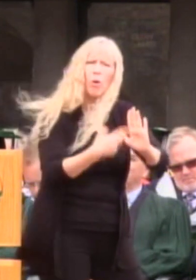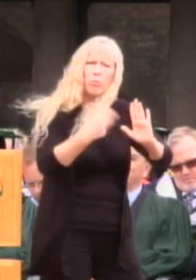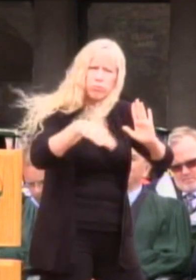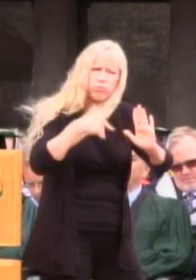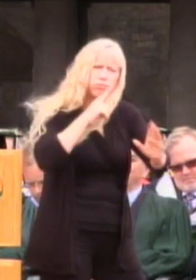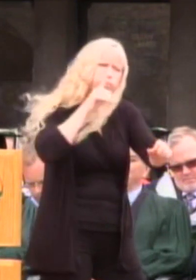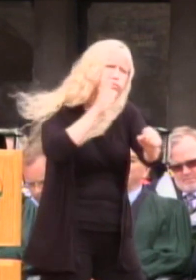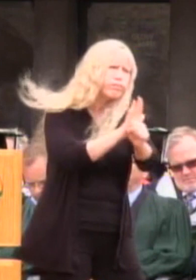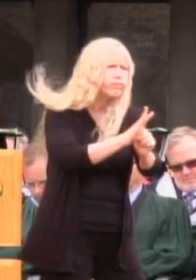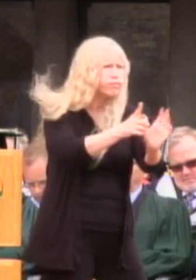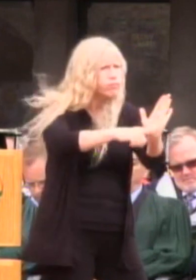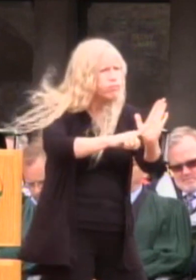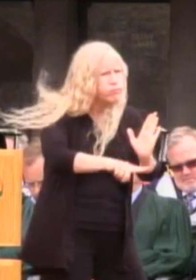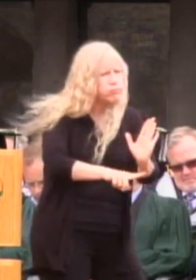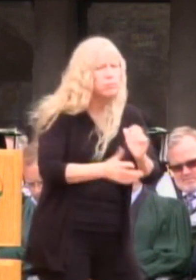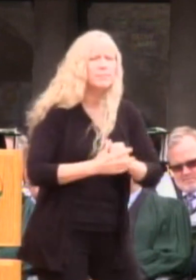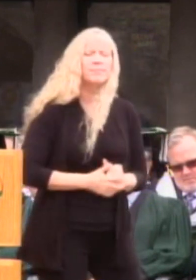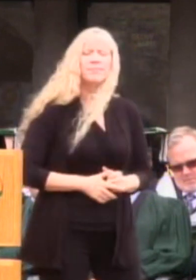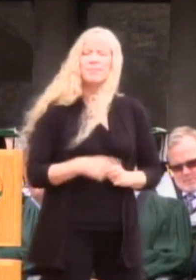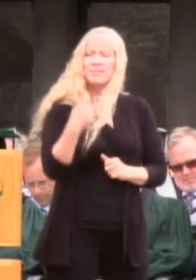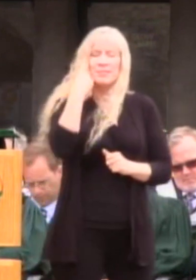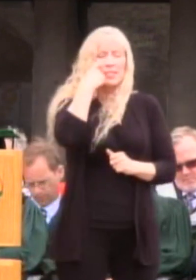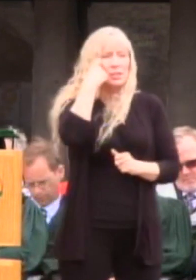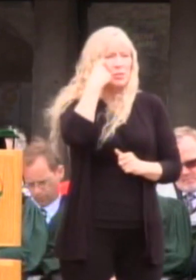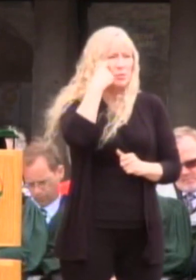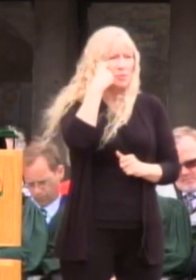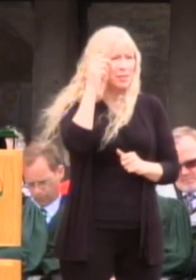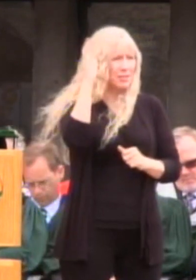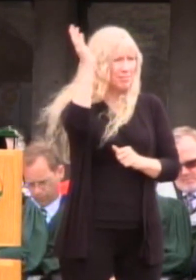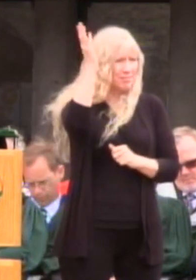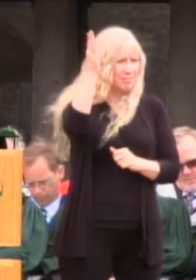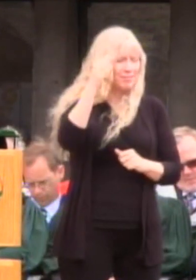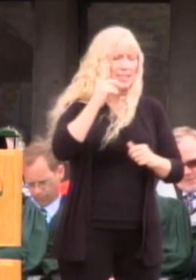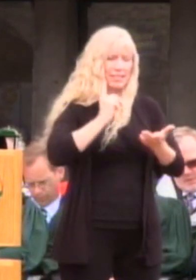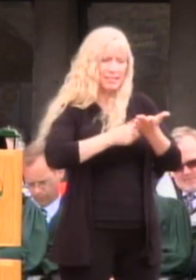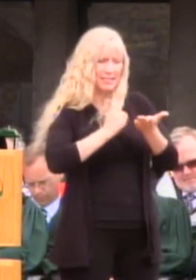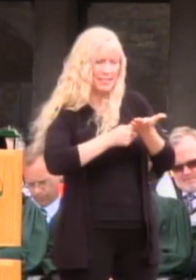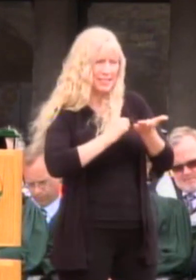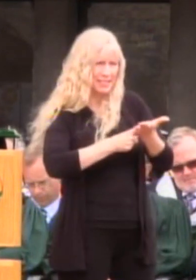After our most recent guest concluded a talk on religious differences David raised his